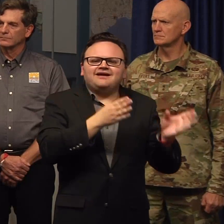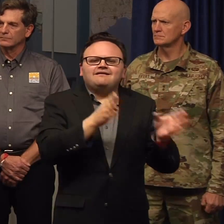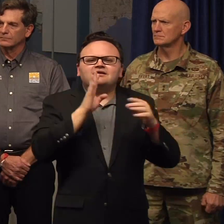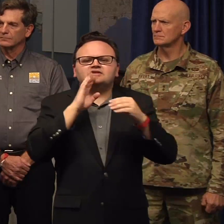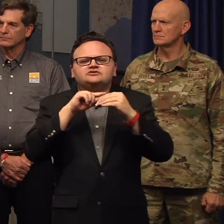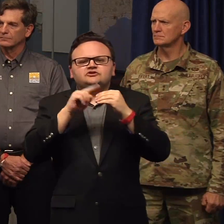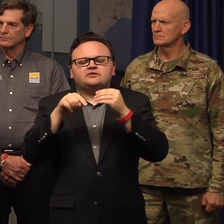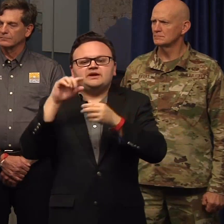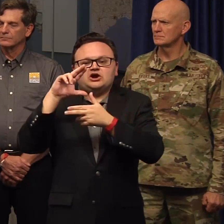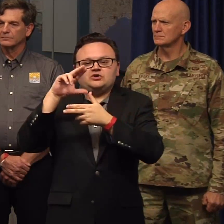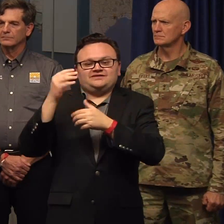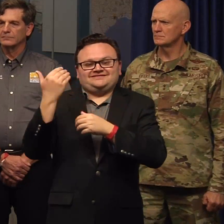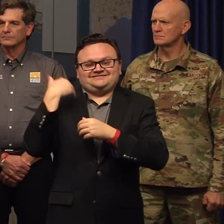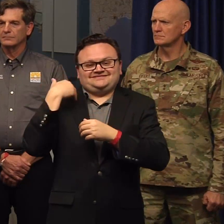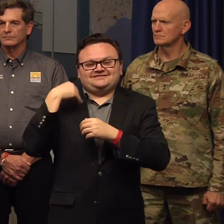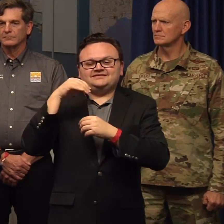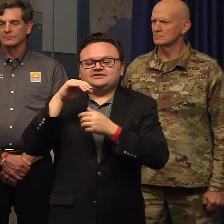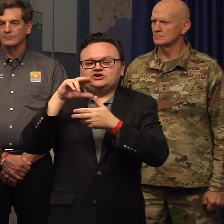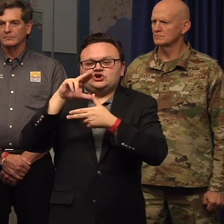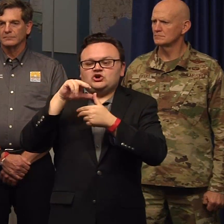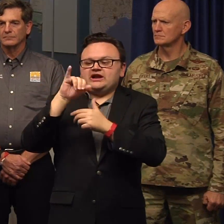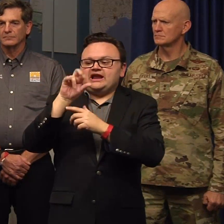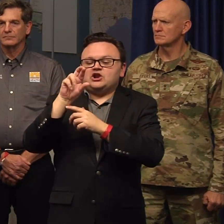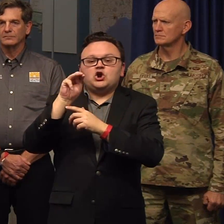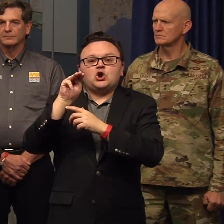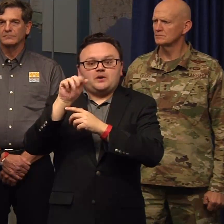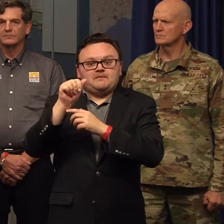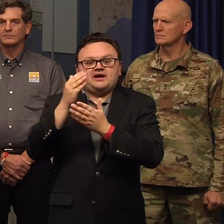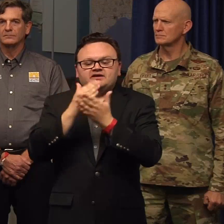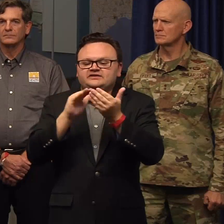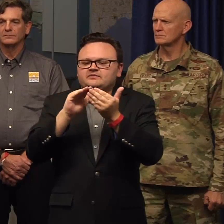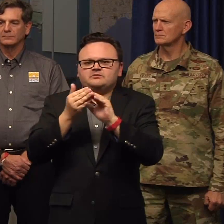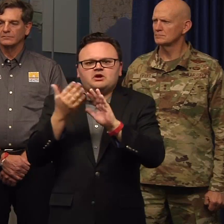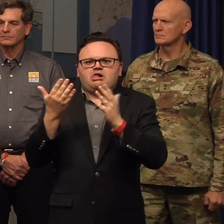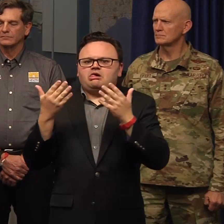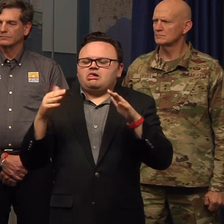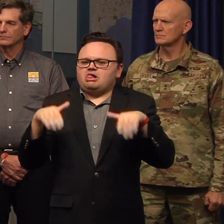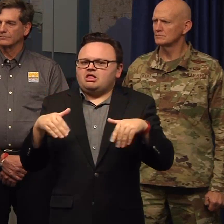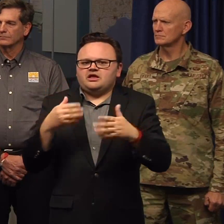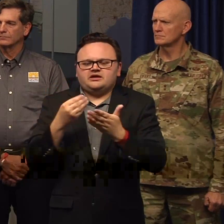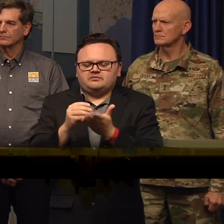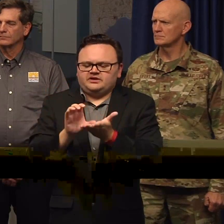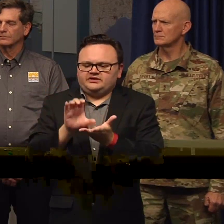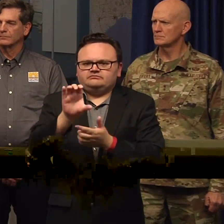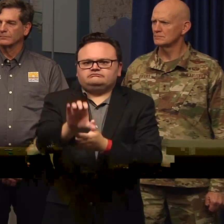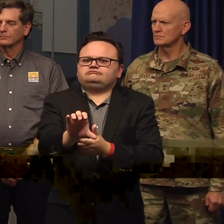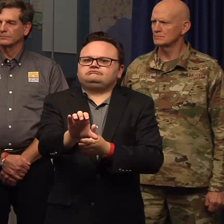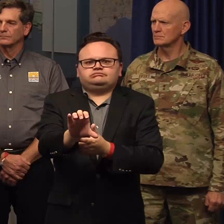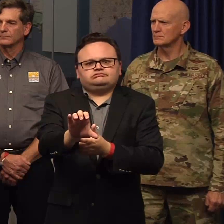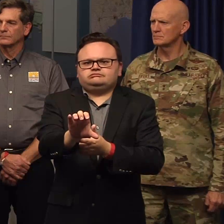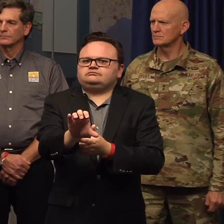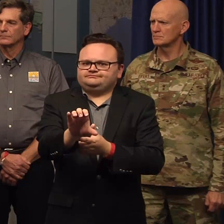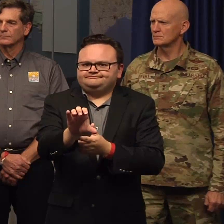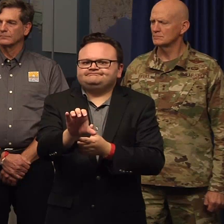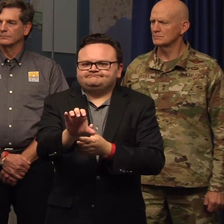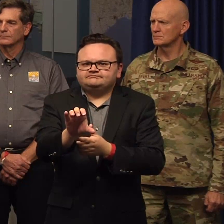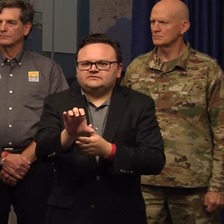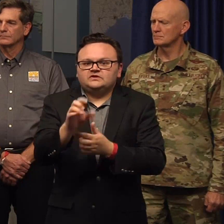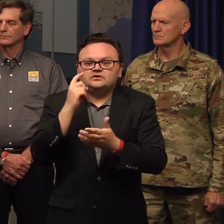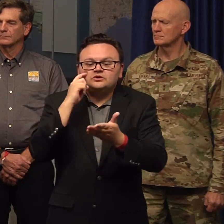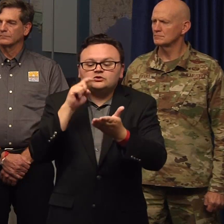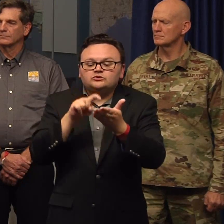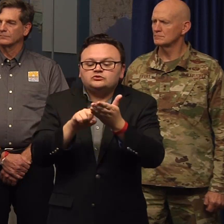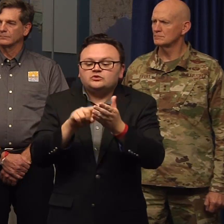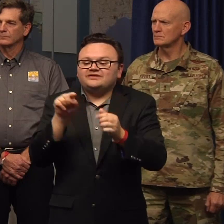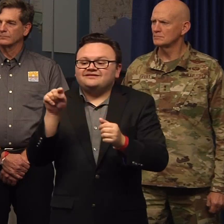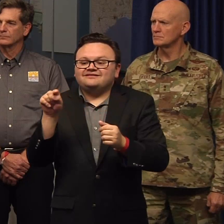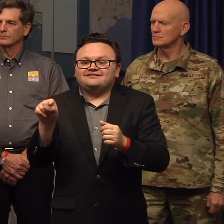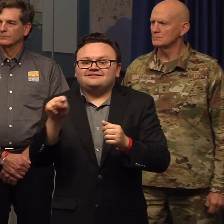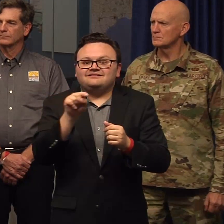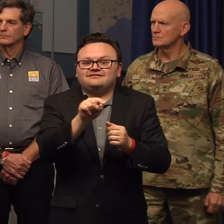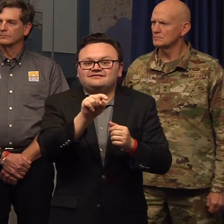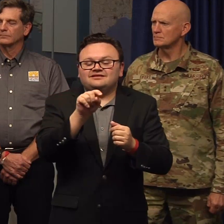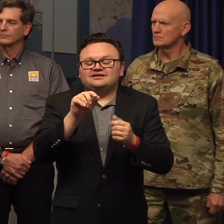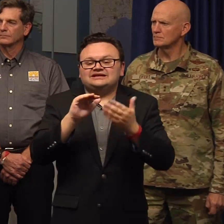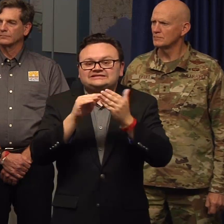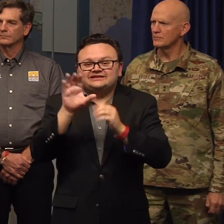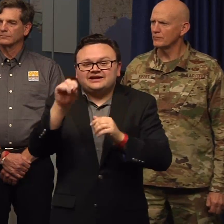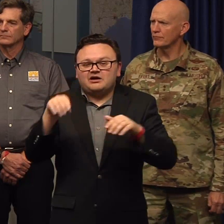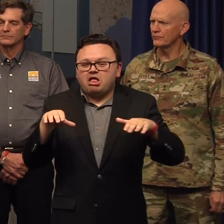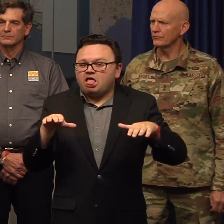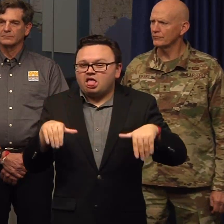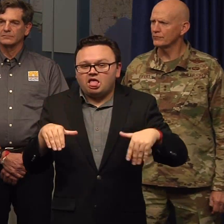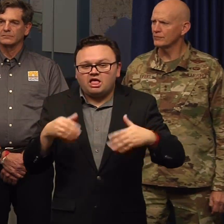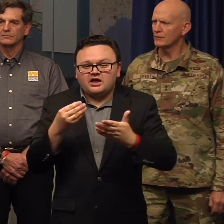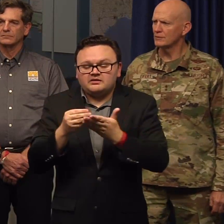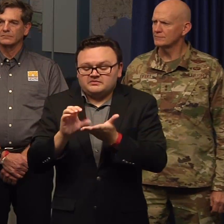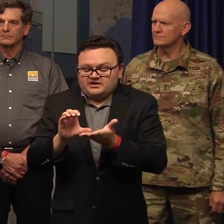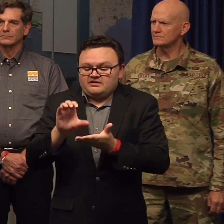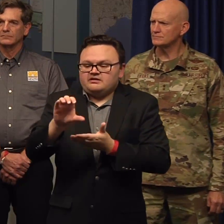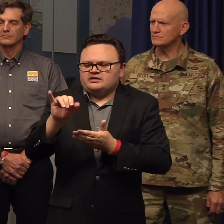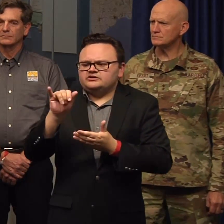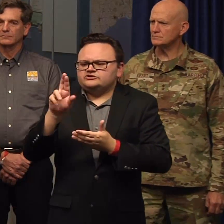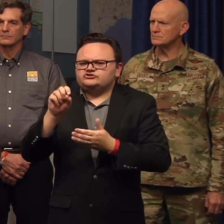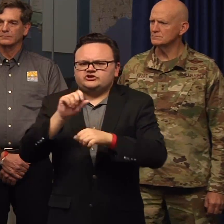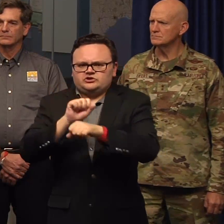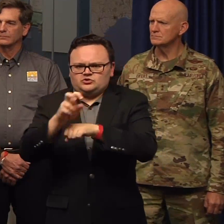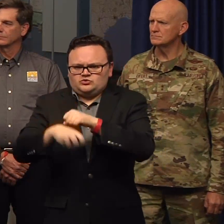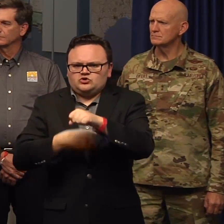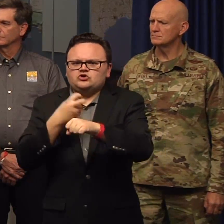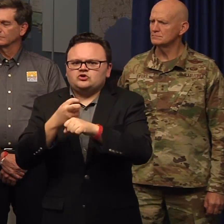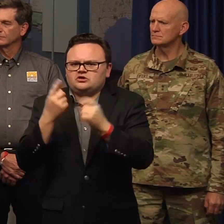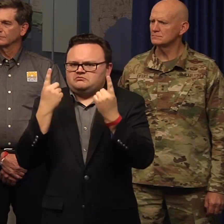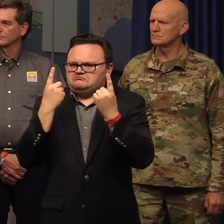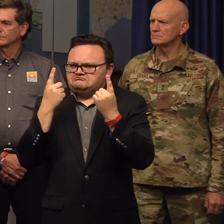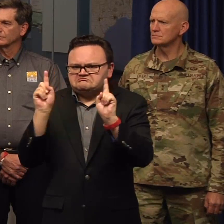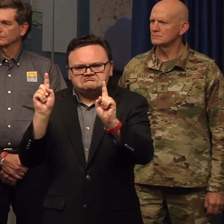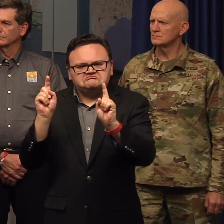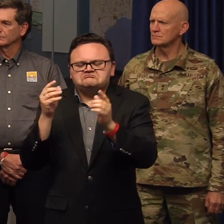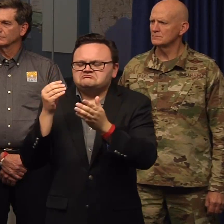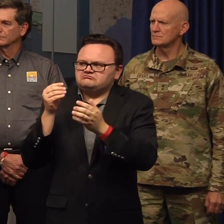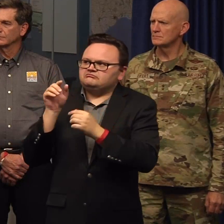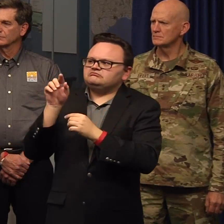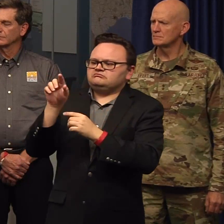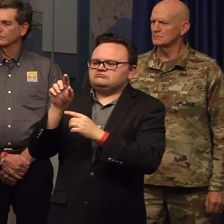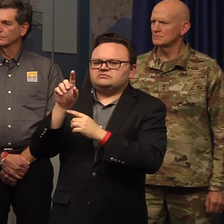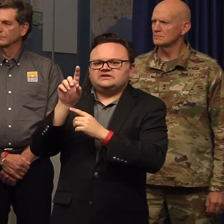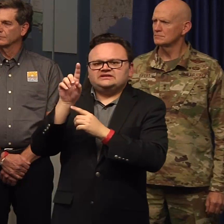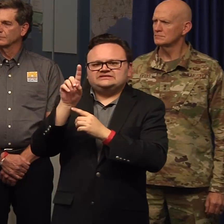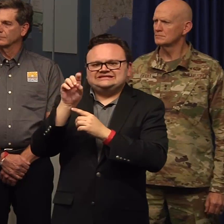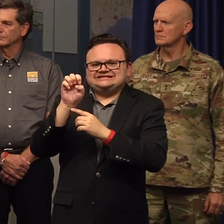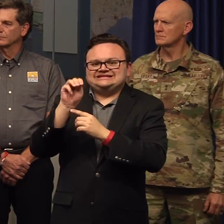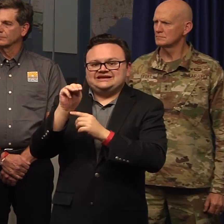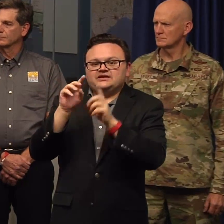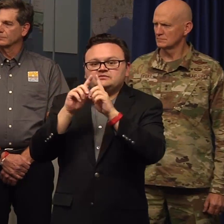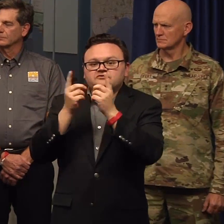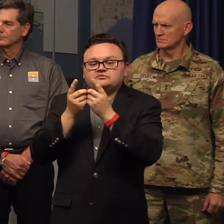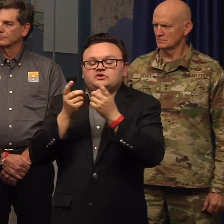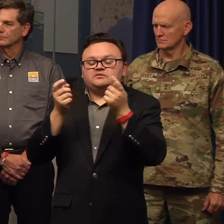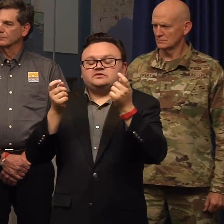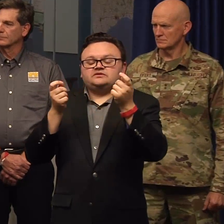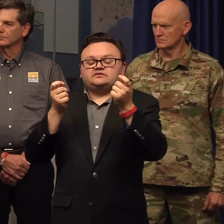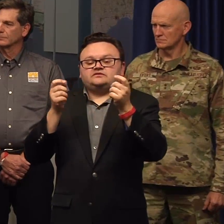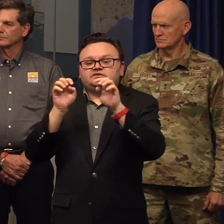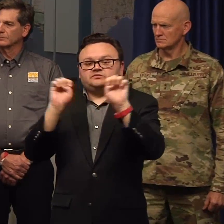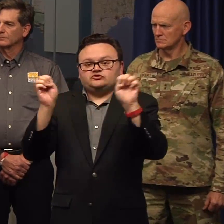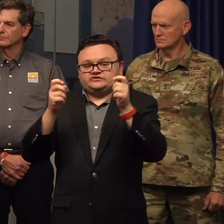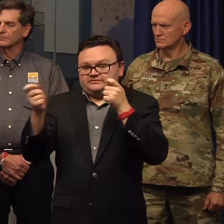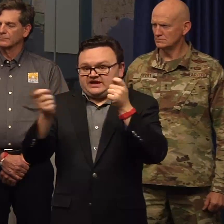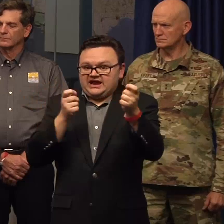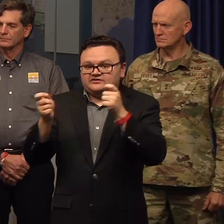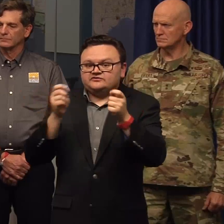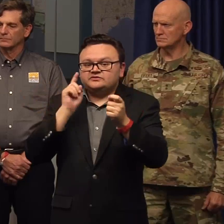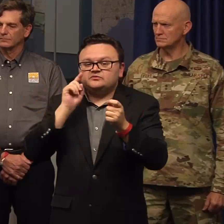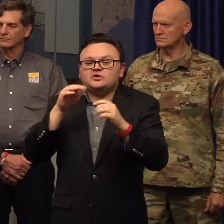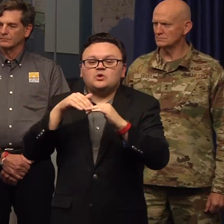THE KEY TO BEING ABLE TO